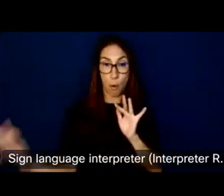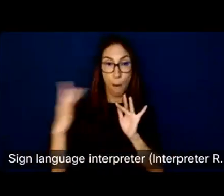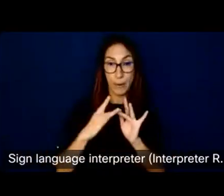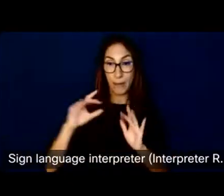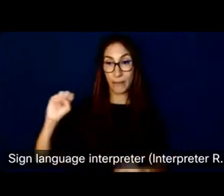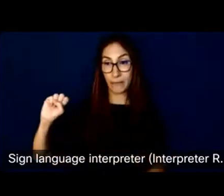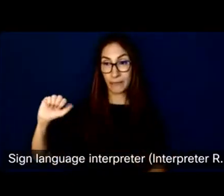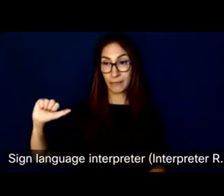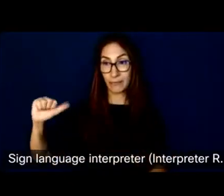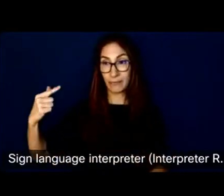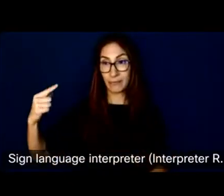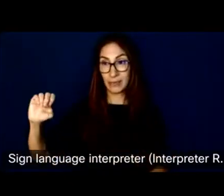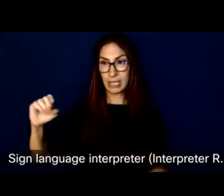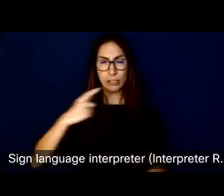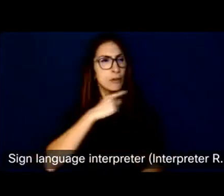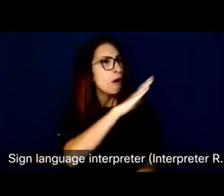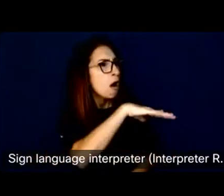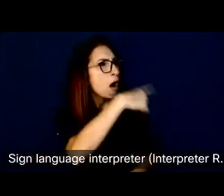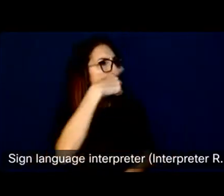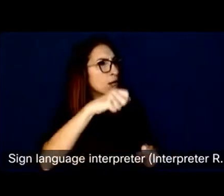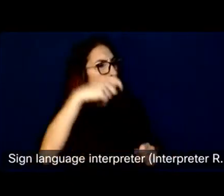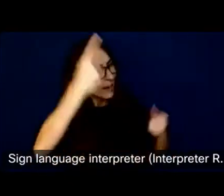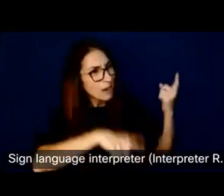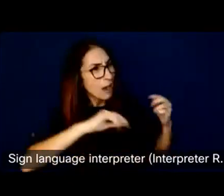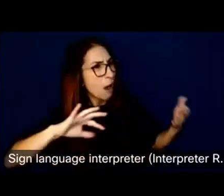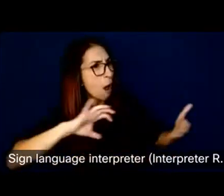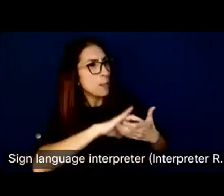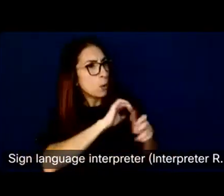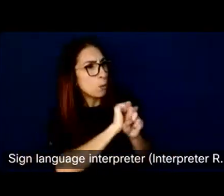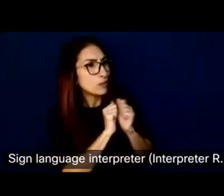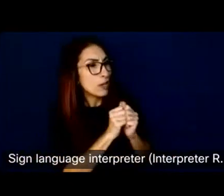collaboration to push out information on social media?"